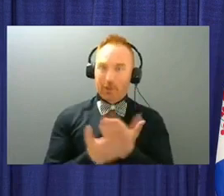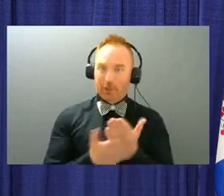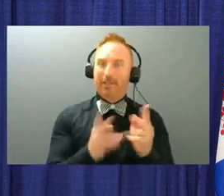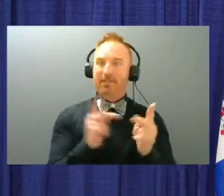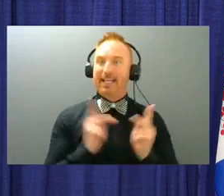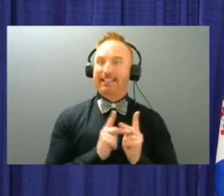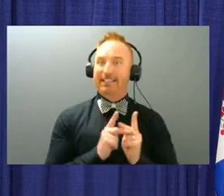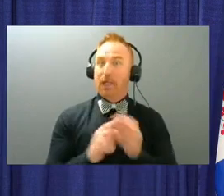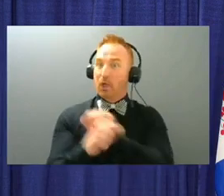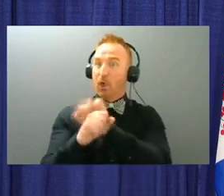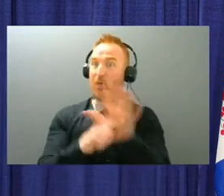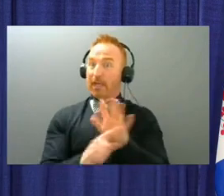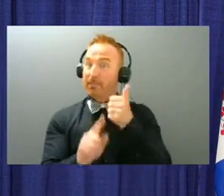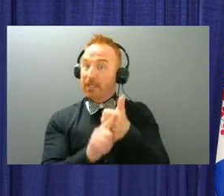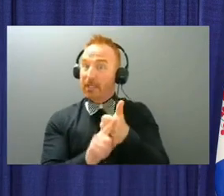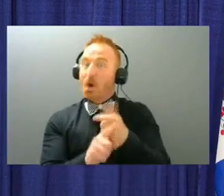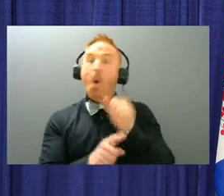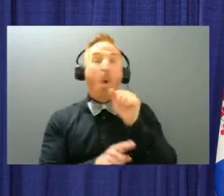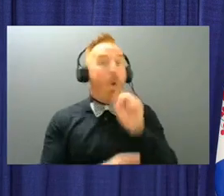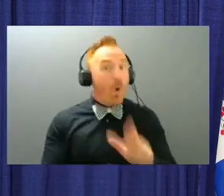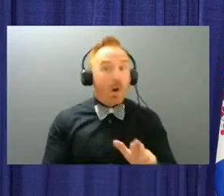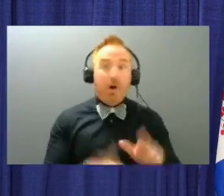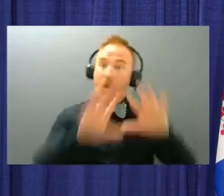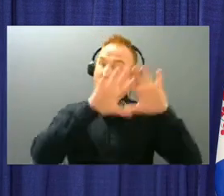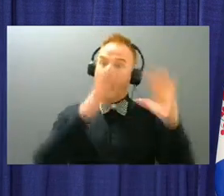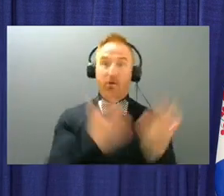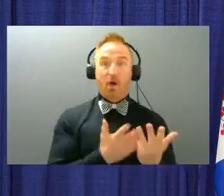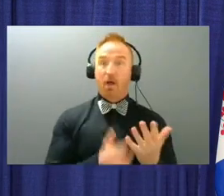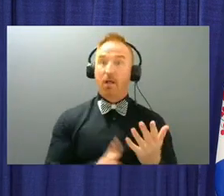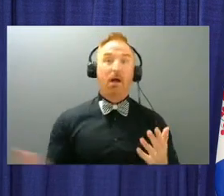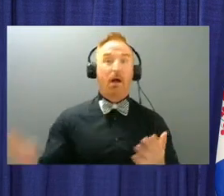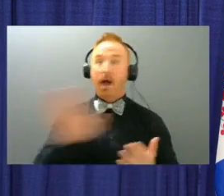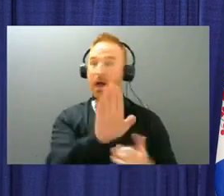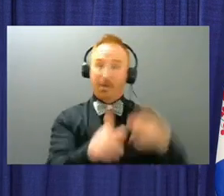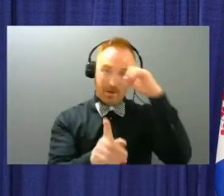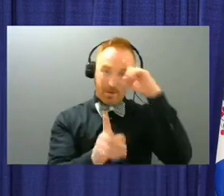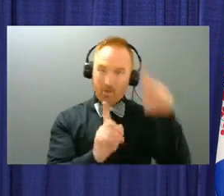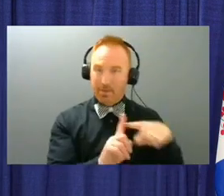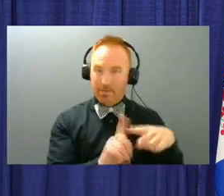COVID-19 in its impact or our overall well-being.